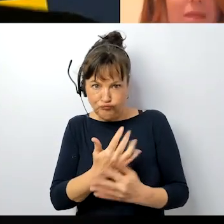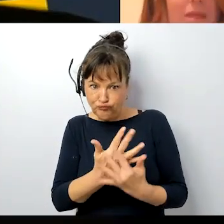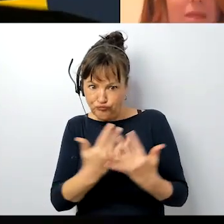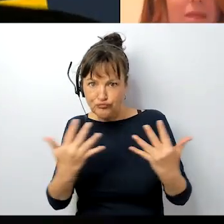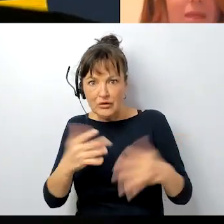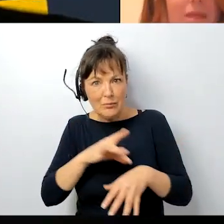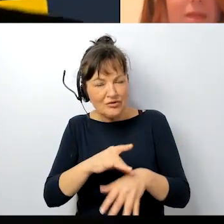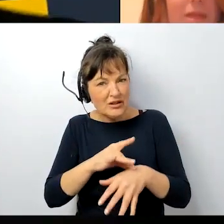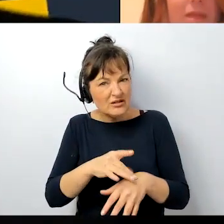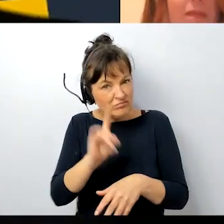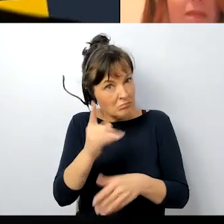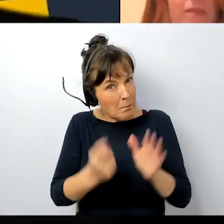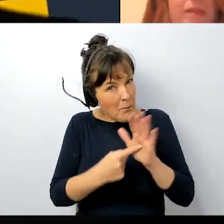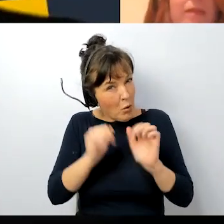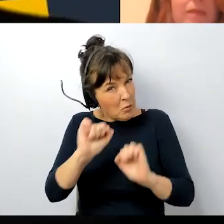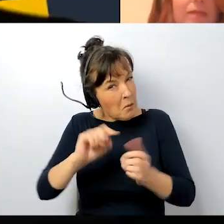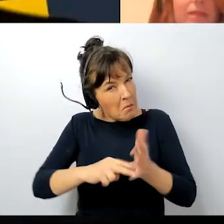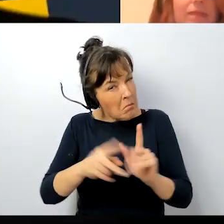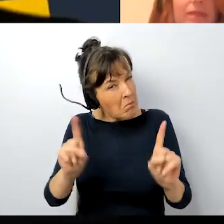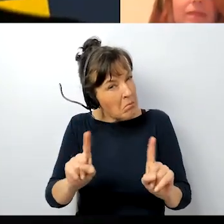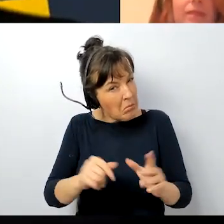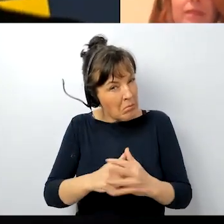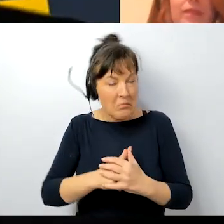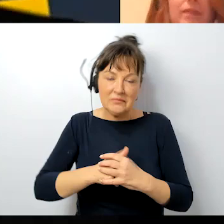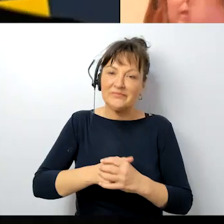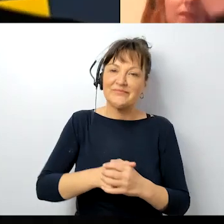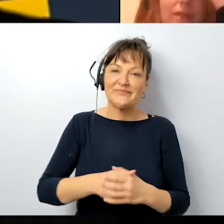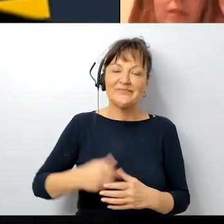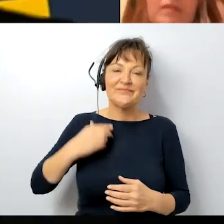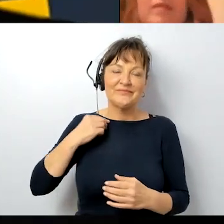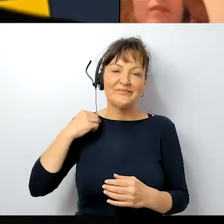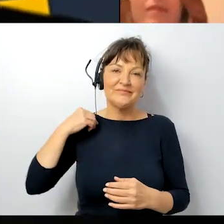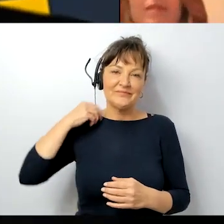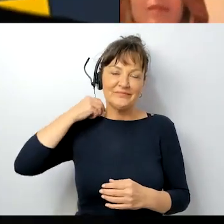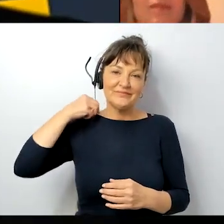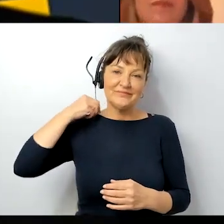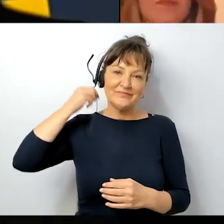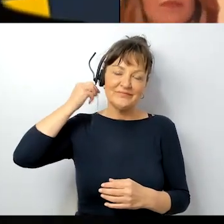the number of apprentices you have at Drax. How important are apprentices to your organisation?